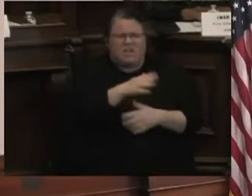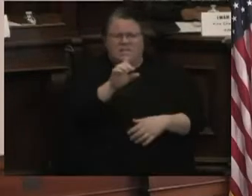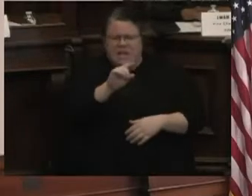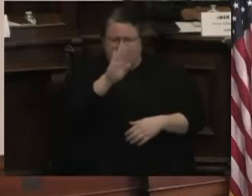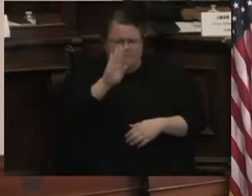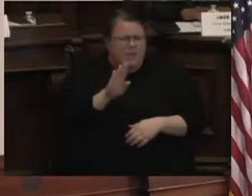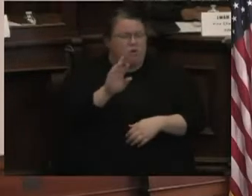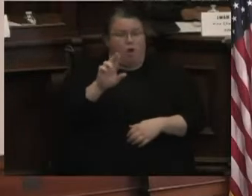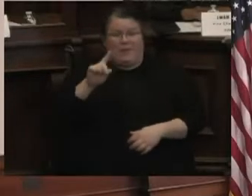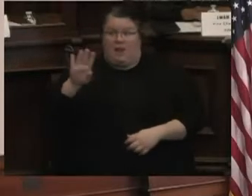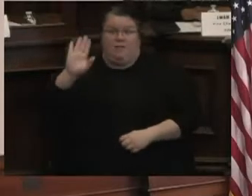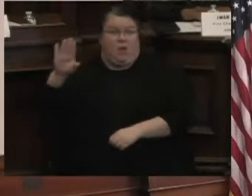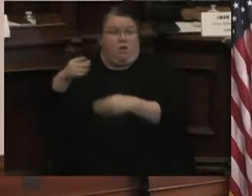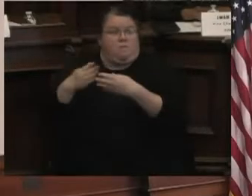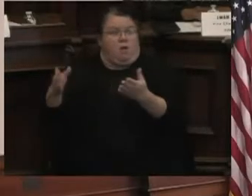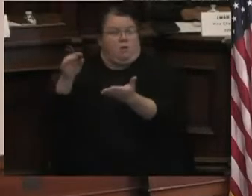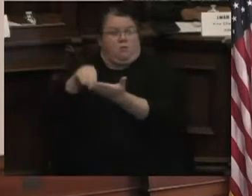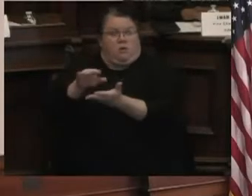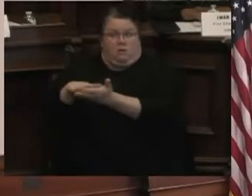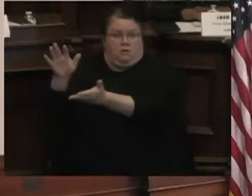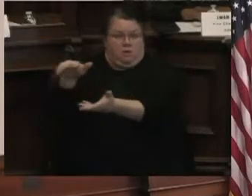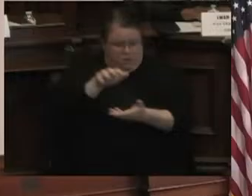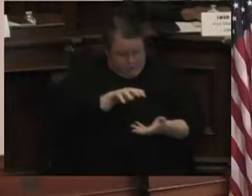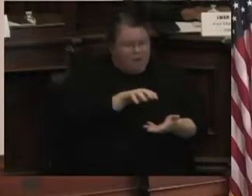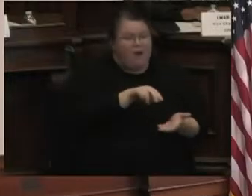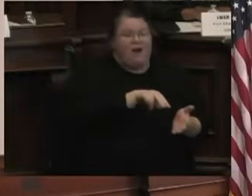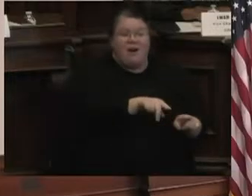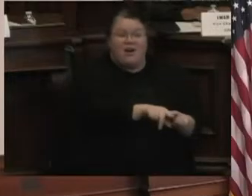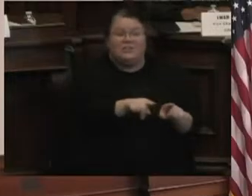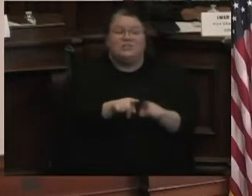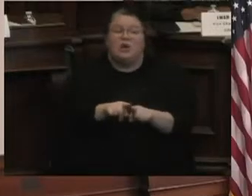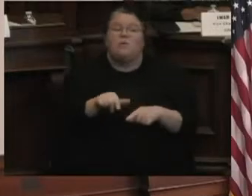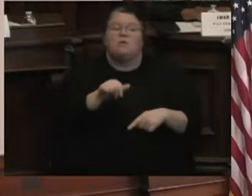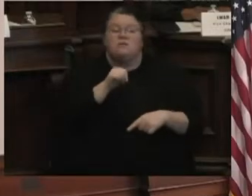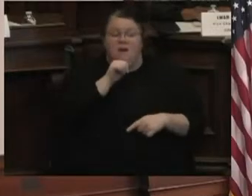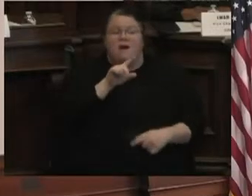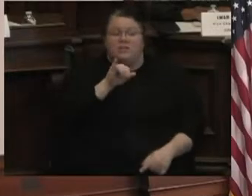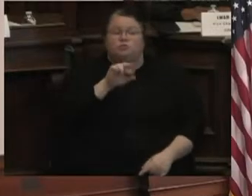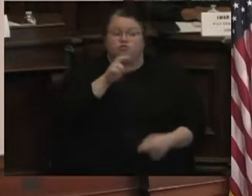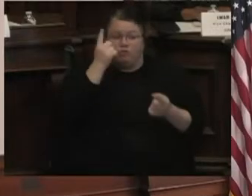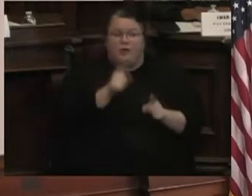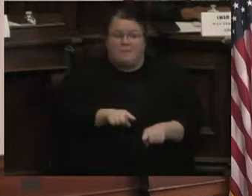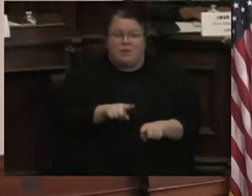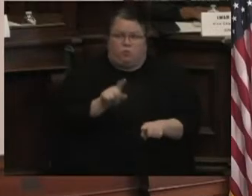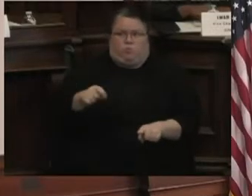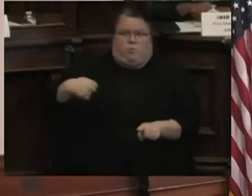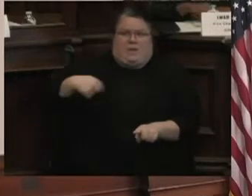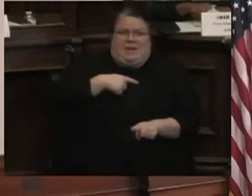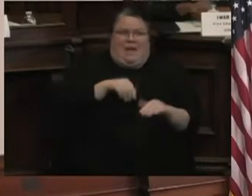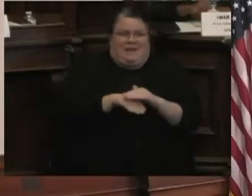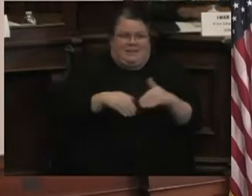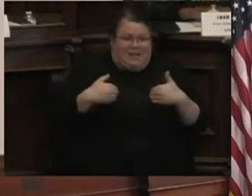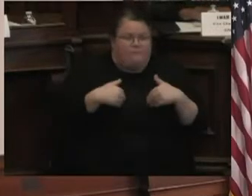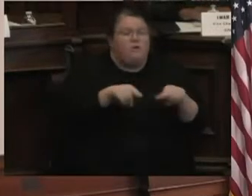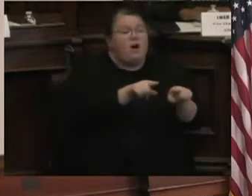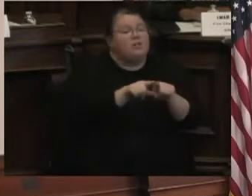supposed to have access to all data and evidence, all databases, all records from OPD.